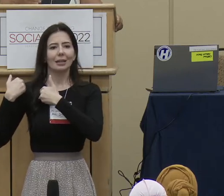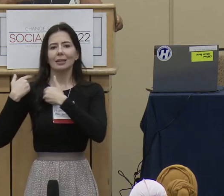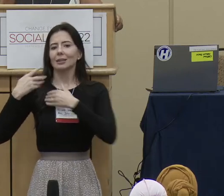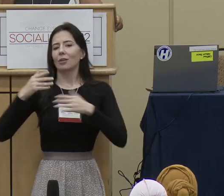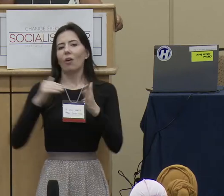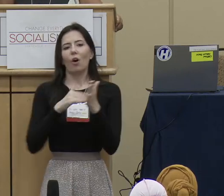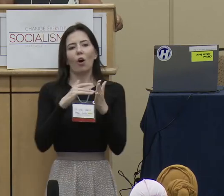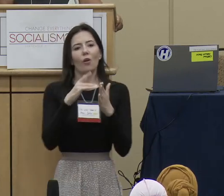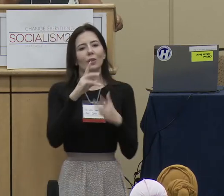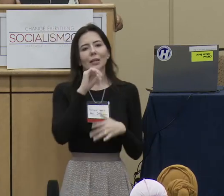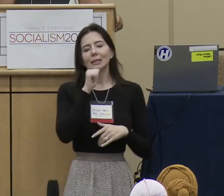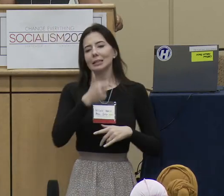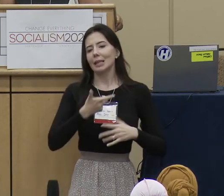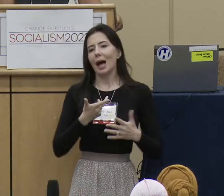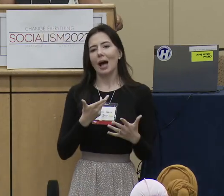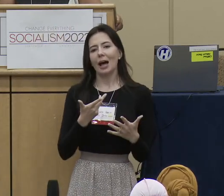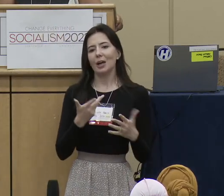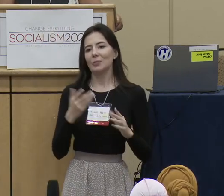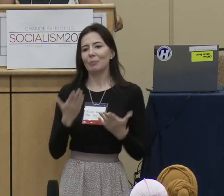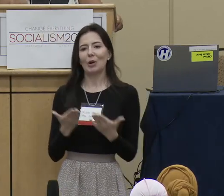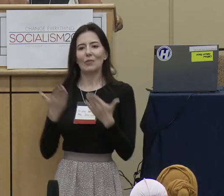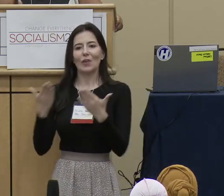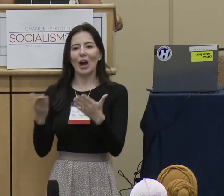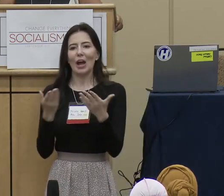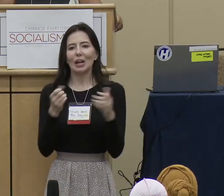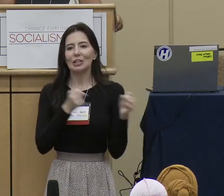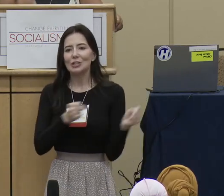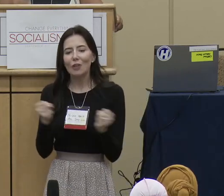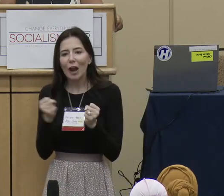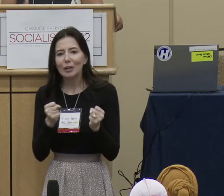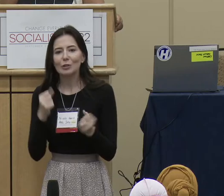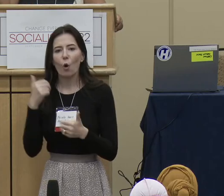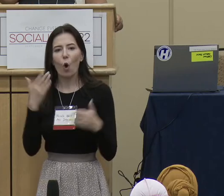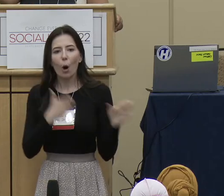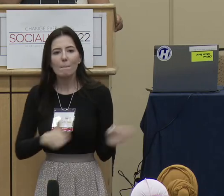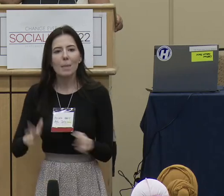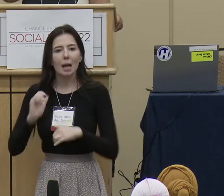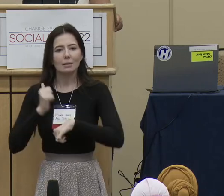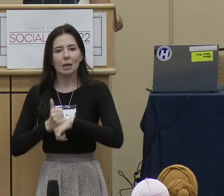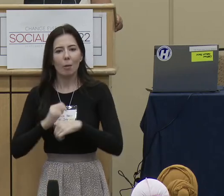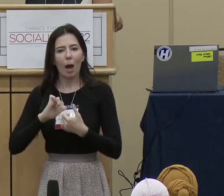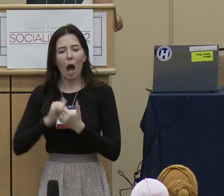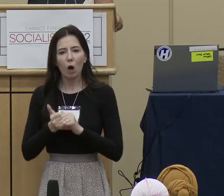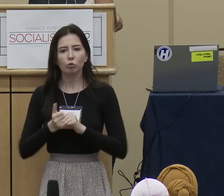often not met with strategies for accountability . Capacity